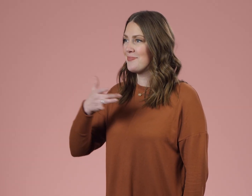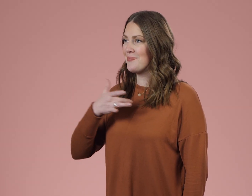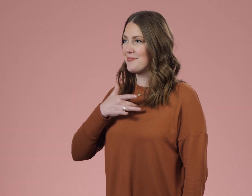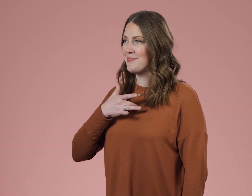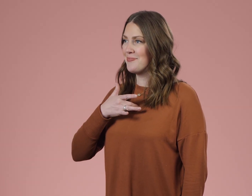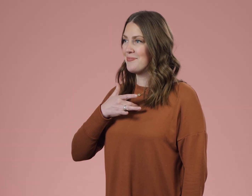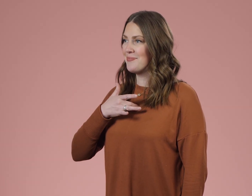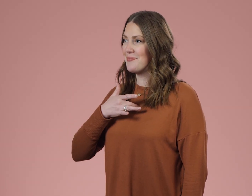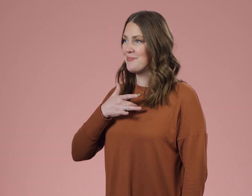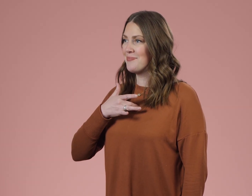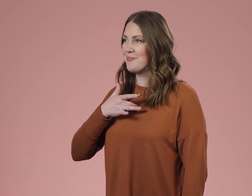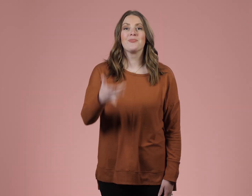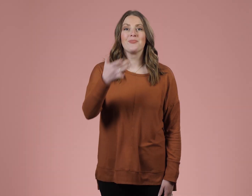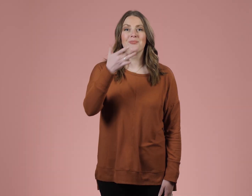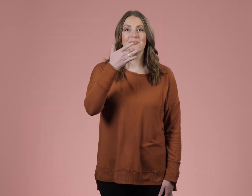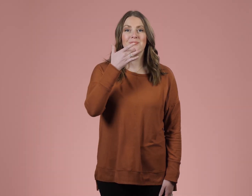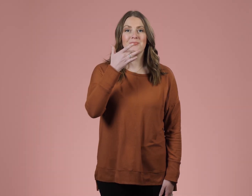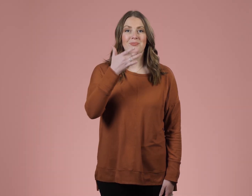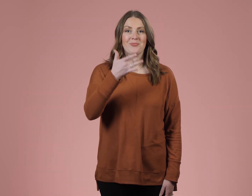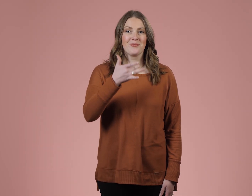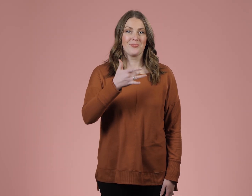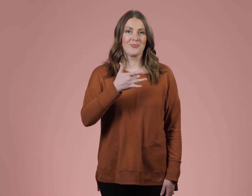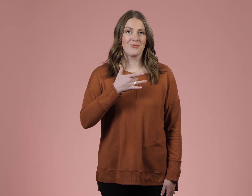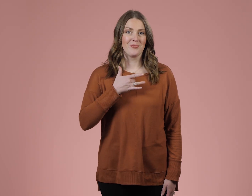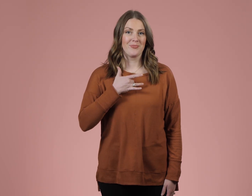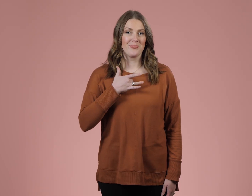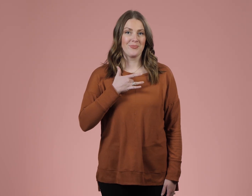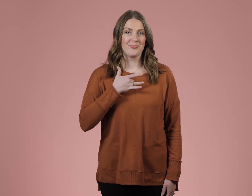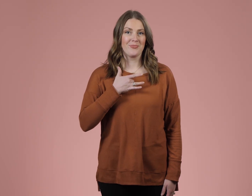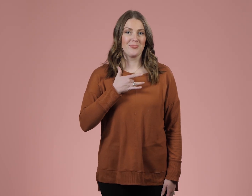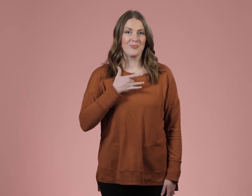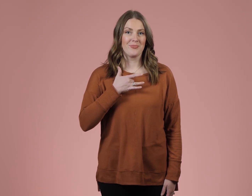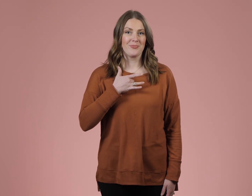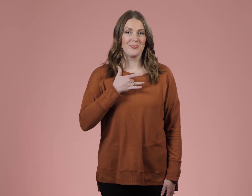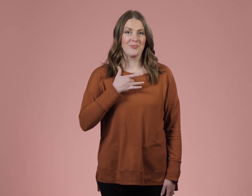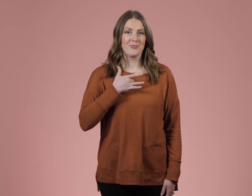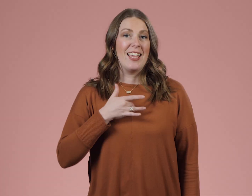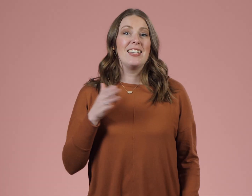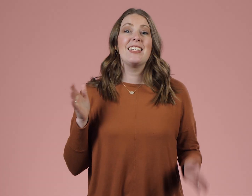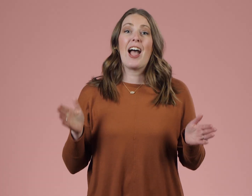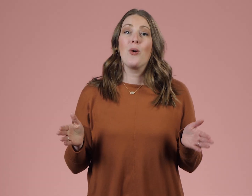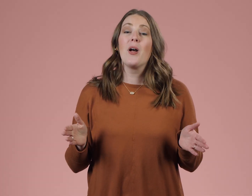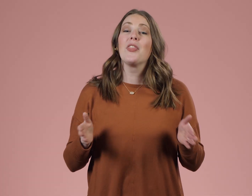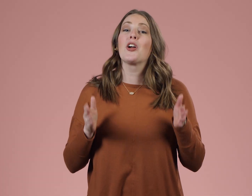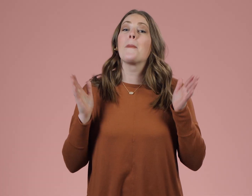also called your feeler finger and touching your chin down to your chest. Now there are